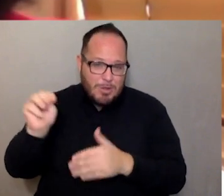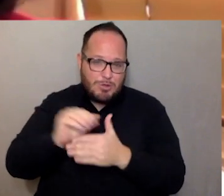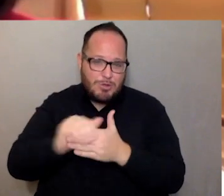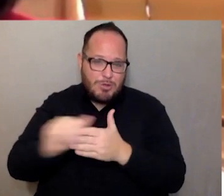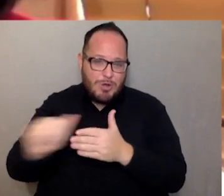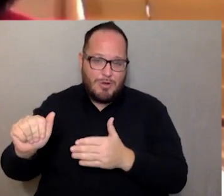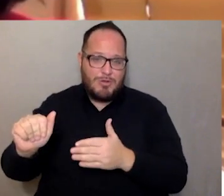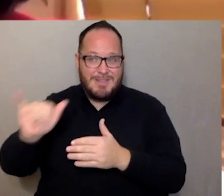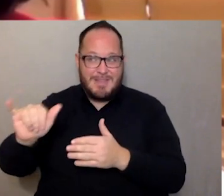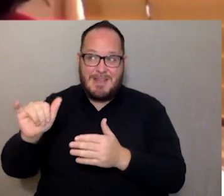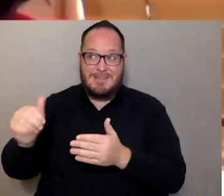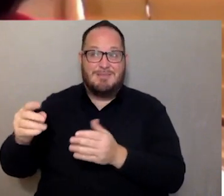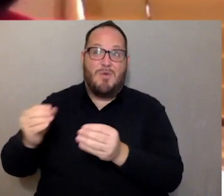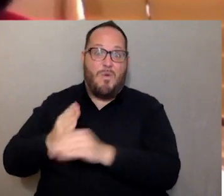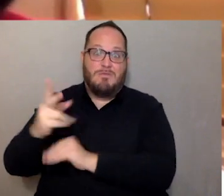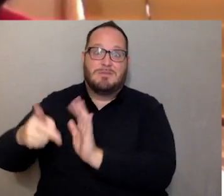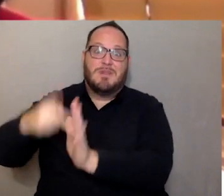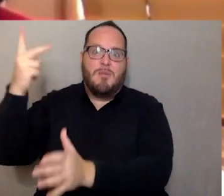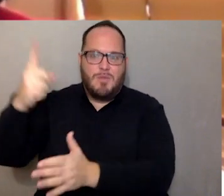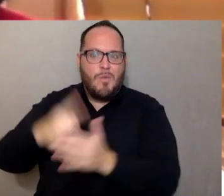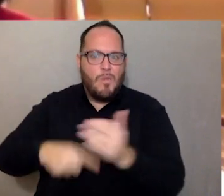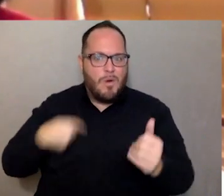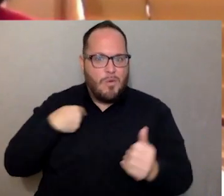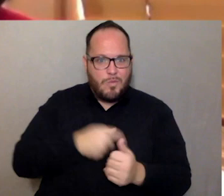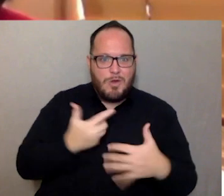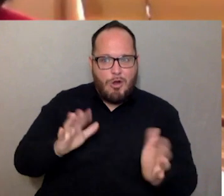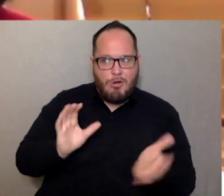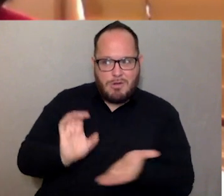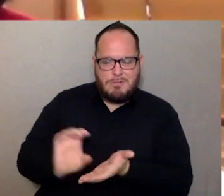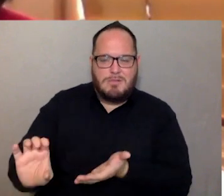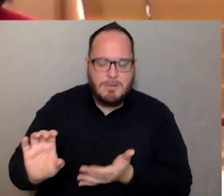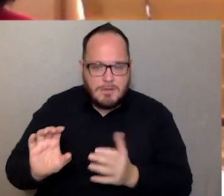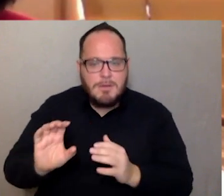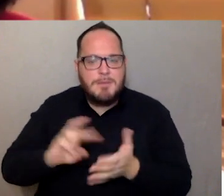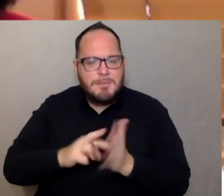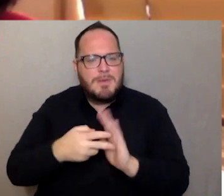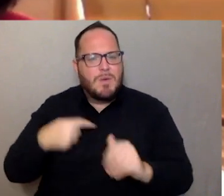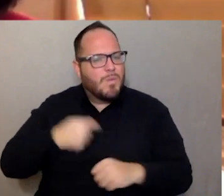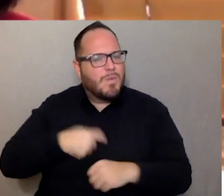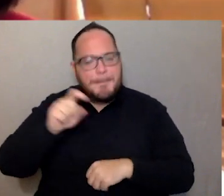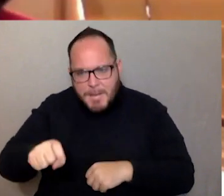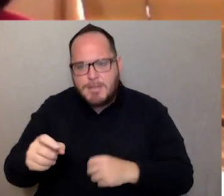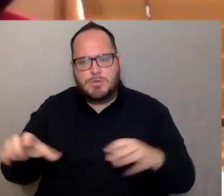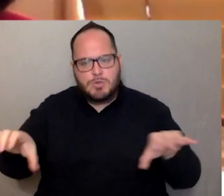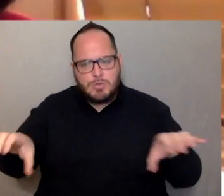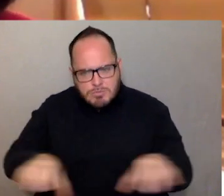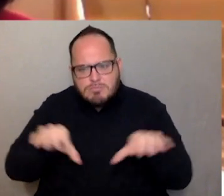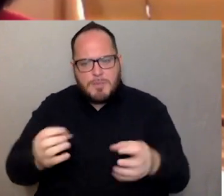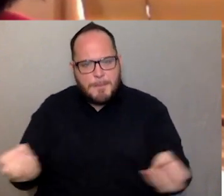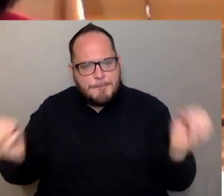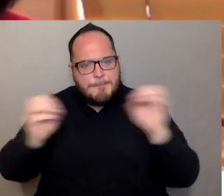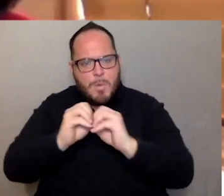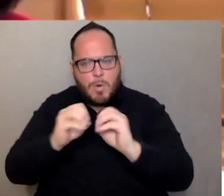SO WE MUST DO MORE. WE MUST DO MORE TO SHOW OUR IMMIGRANT OREGONIANS THAT WE CARE, AND AS FELLOW HUMAN